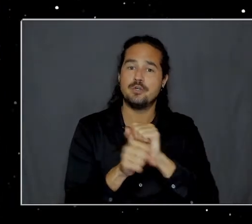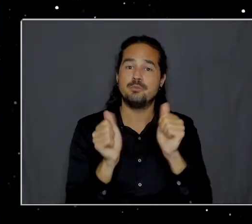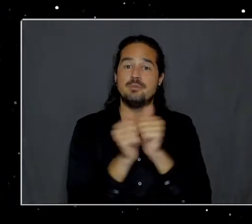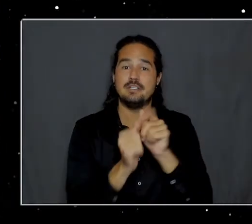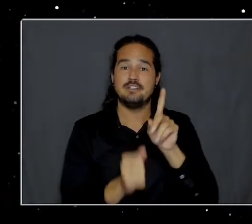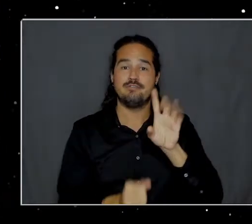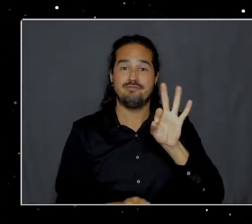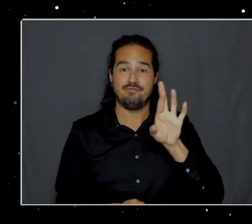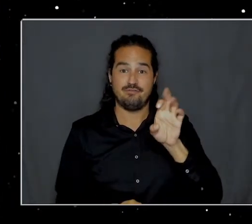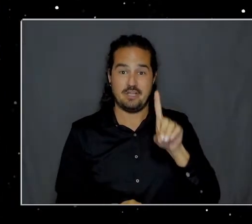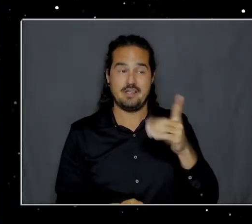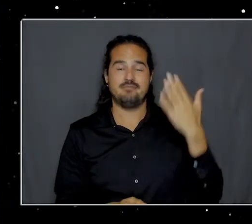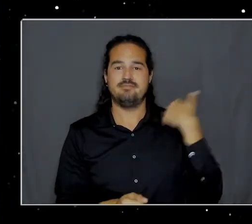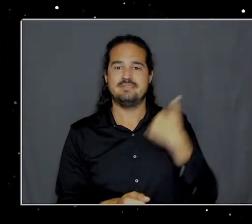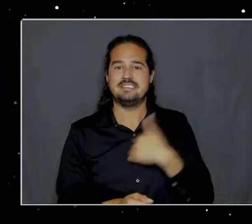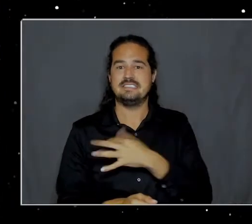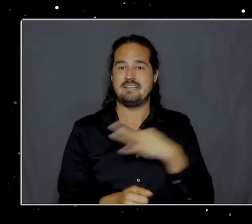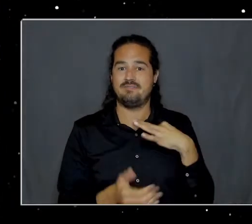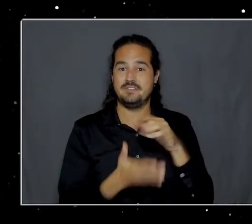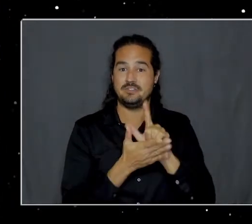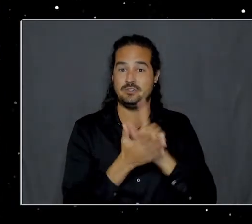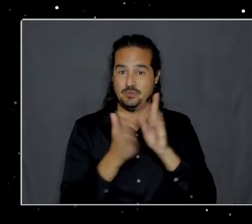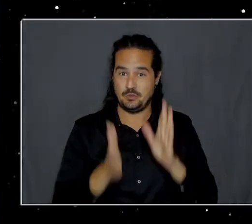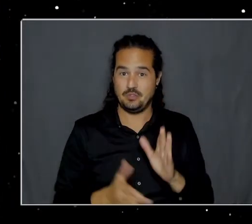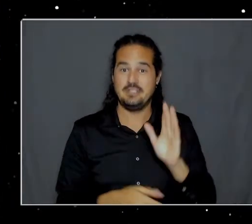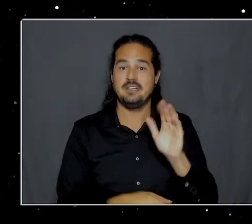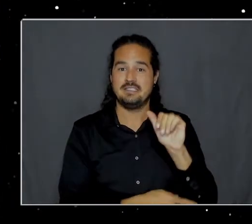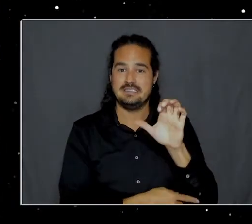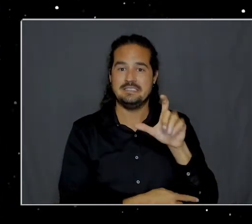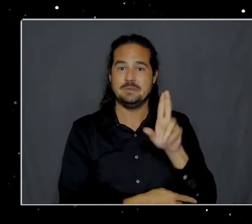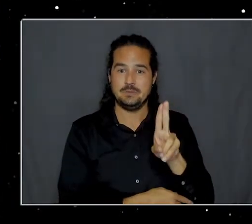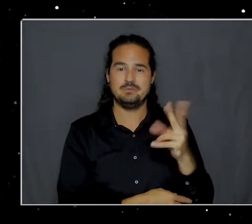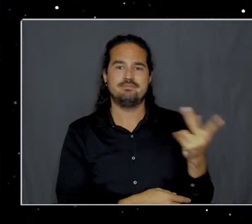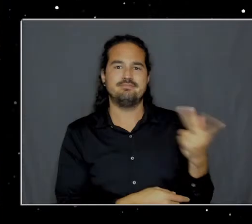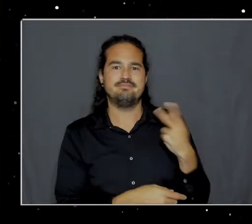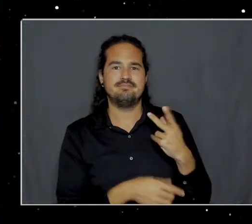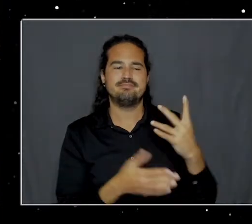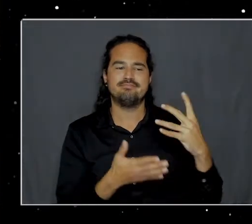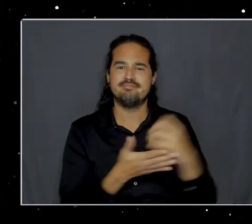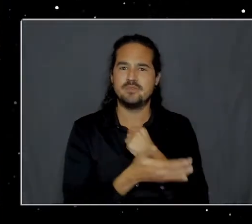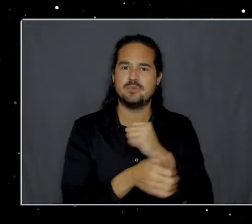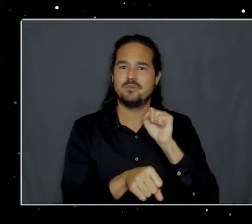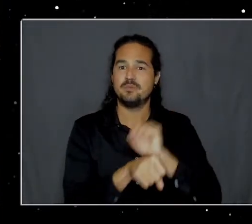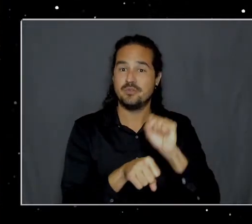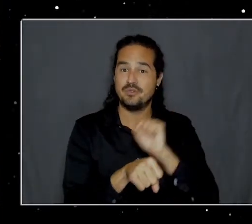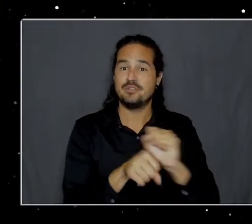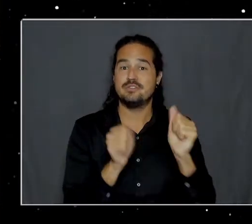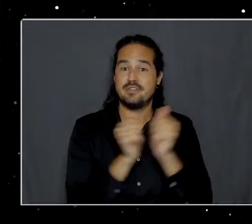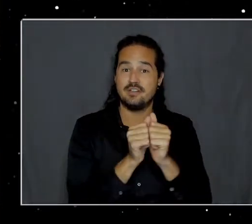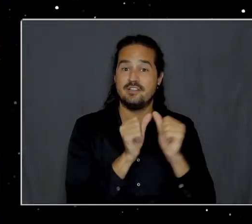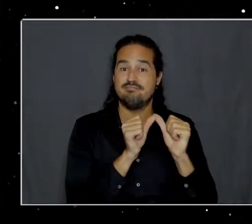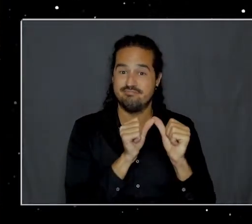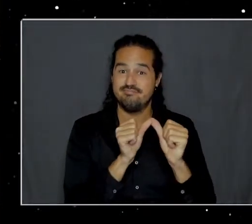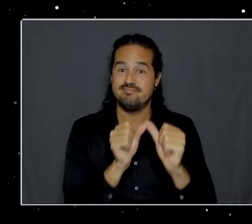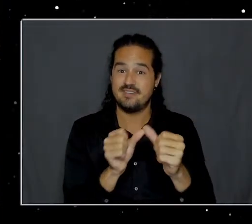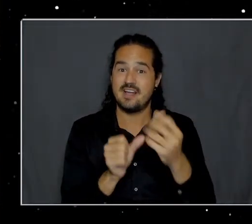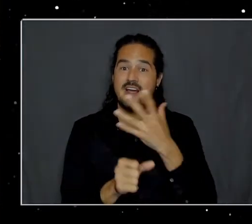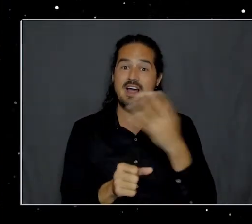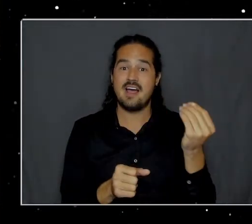YOU FOR THE COMMITMENT THAT YOU'VE MADE FOR THE ACLU AND THE DIFFERENCE YOU'VE MADE IN OTHER PEOPLE'S LIVES. LA ROND BAKER: I HAD THE OPPORTUNITY TO WORK WITH FRED AS A STAFF ATTORNEY FOR THE ACLU, AND WE HAD THE